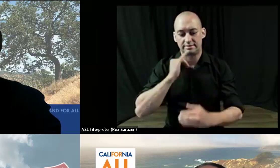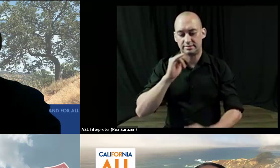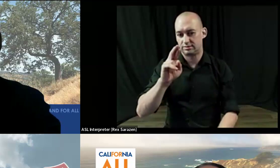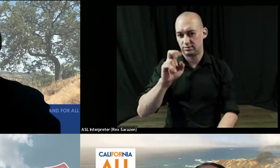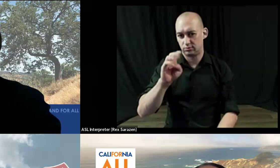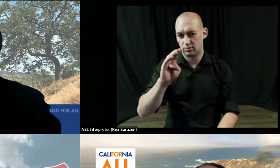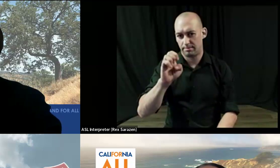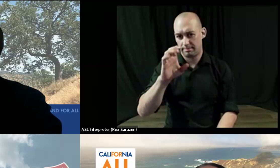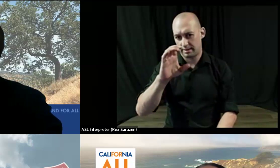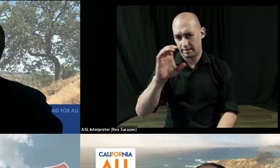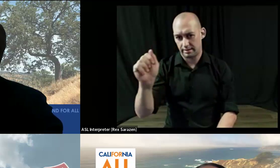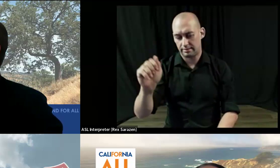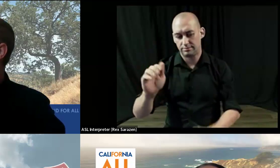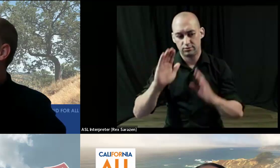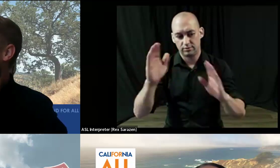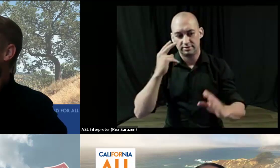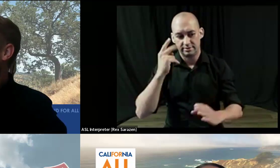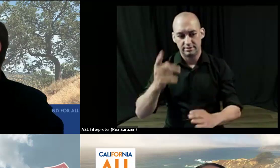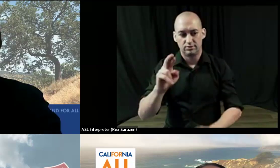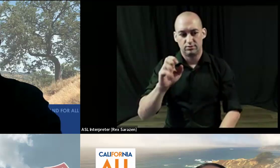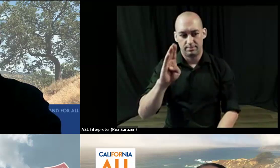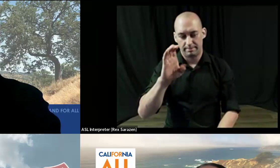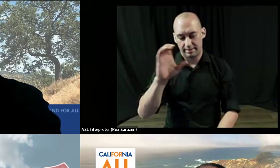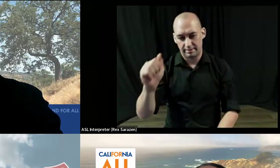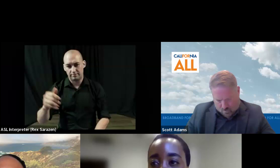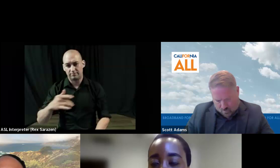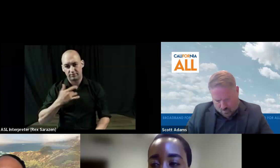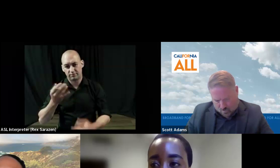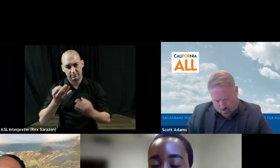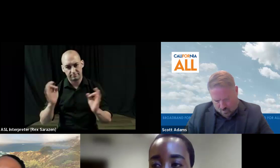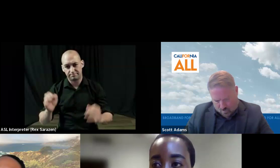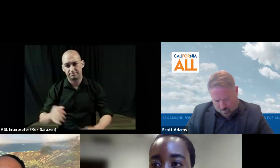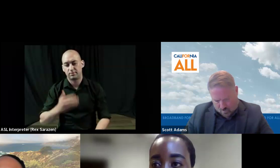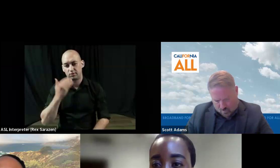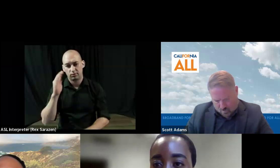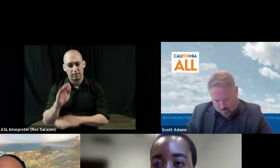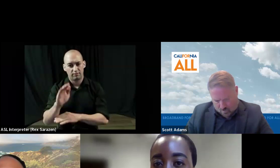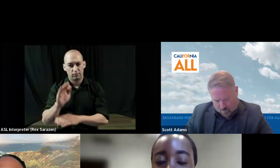see you, Rebecca. Please feel free. Yes, good afternoon, everyone, Rebecca Kauma